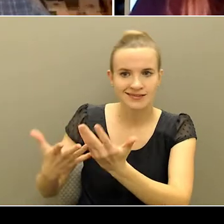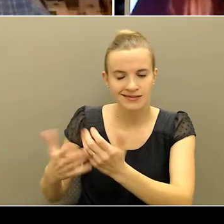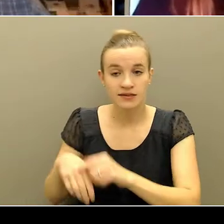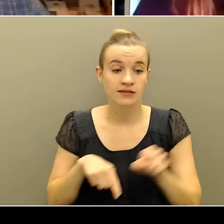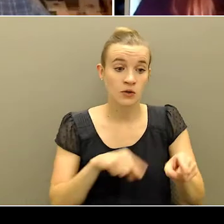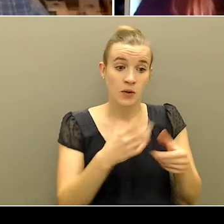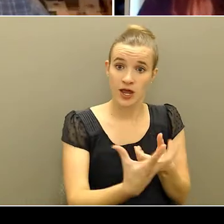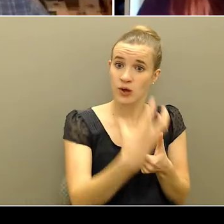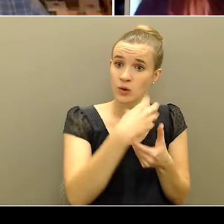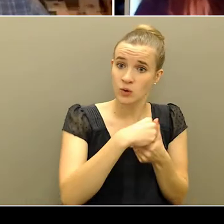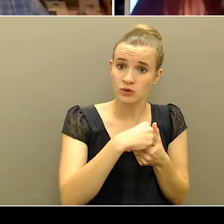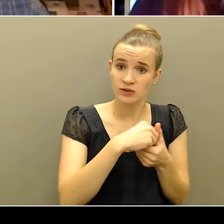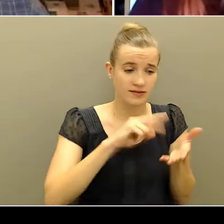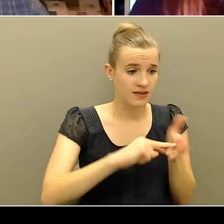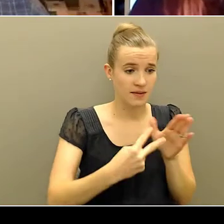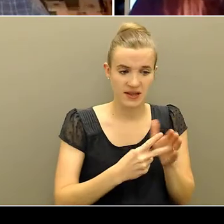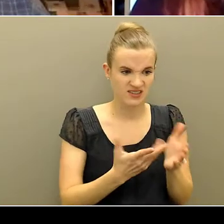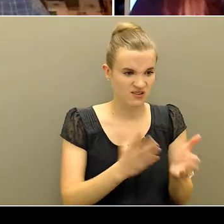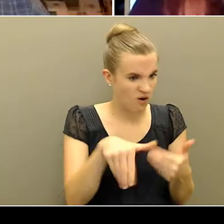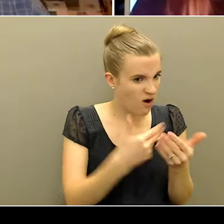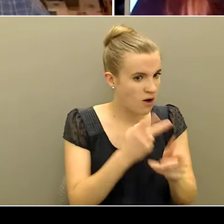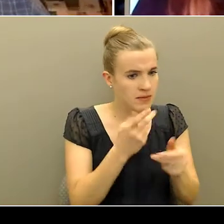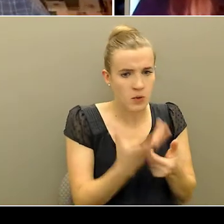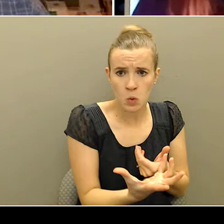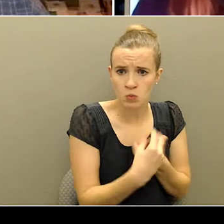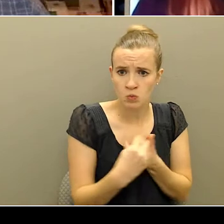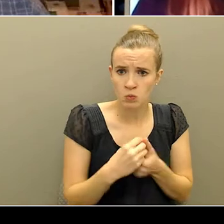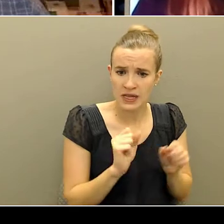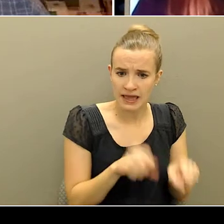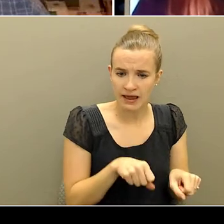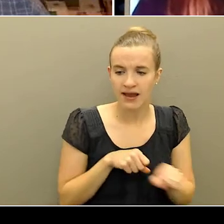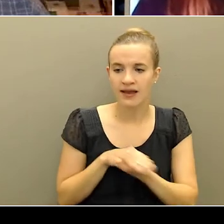mobility issues. So those are some, like, you know, some clear distinctions